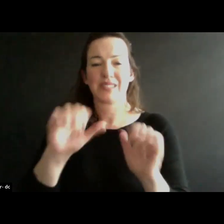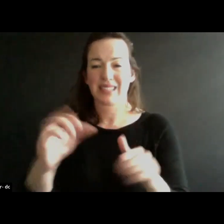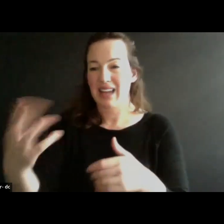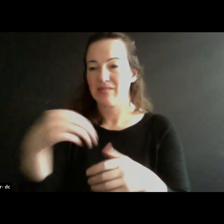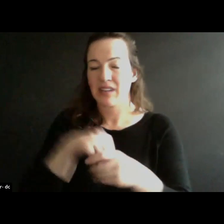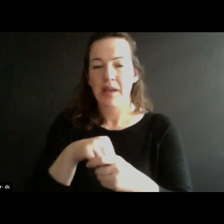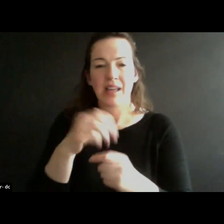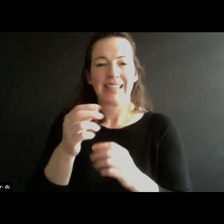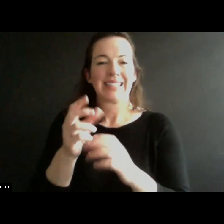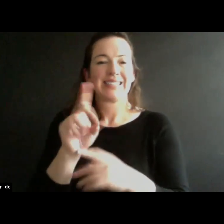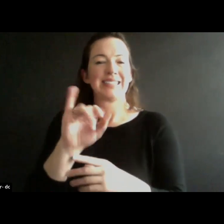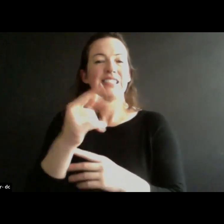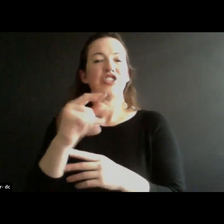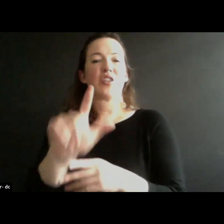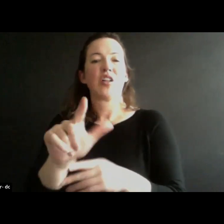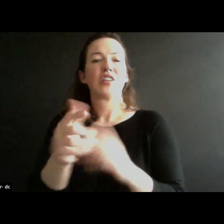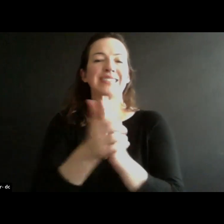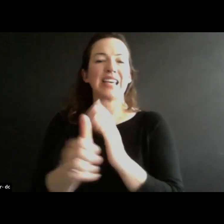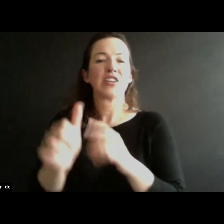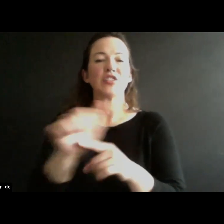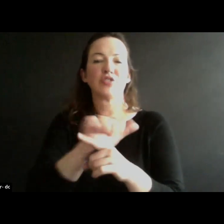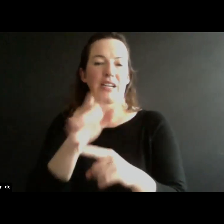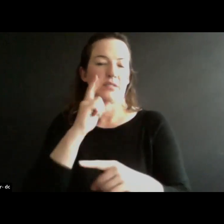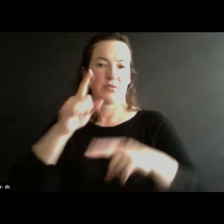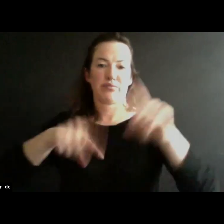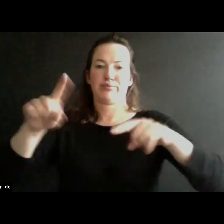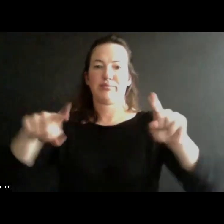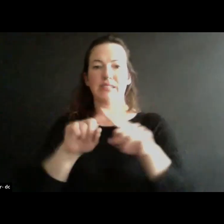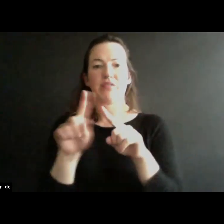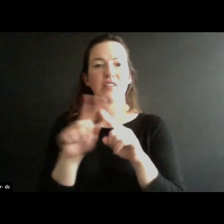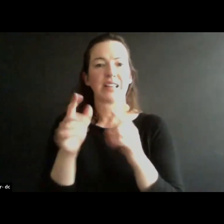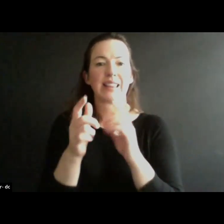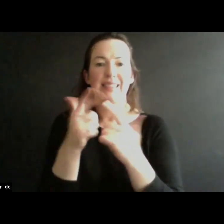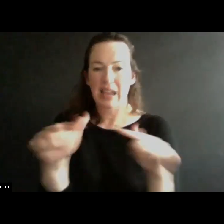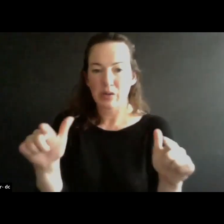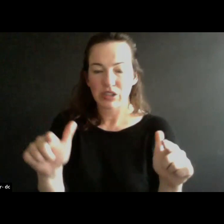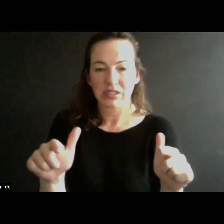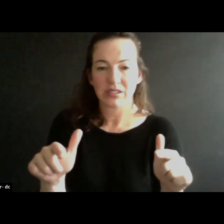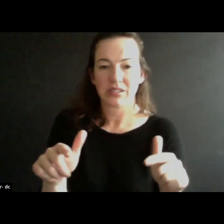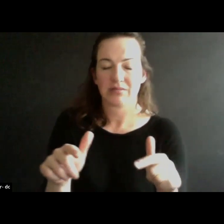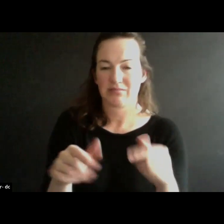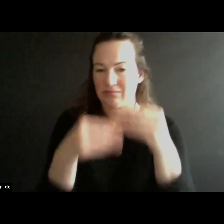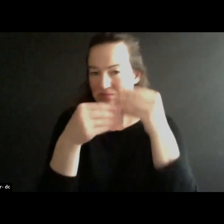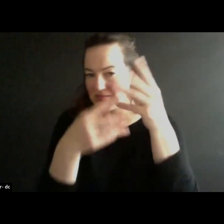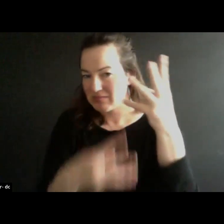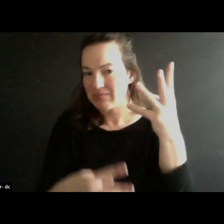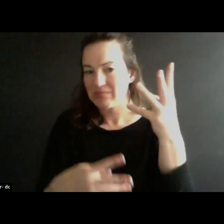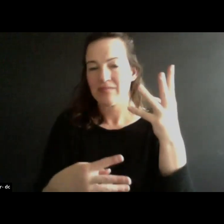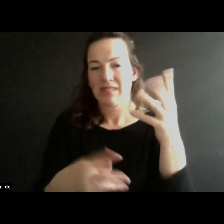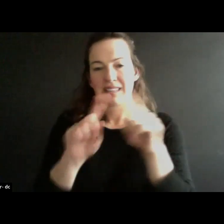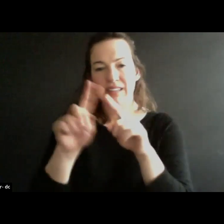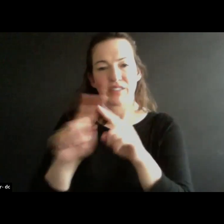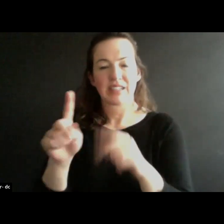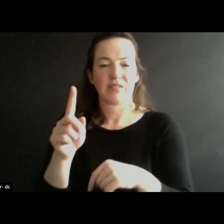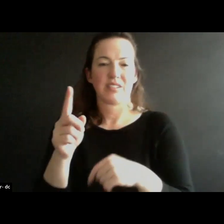skills, trainings in a robot languages, English, Spanish, mon Punjabi, triki mistako. And we